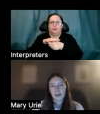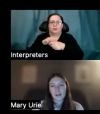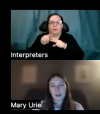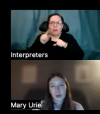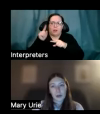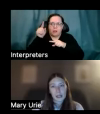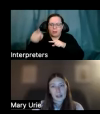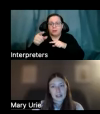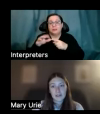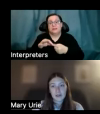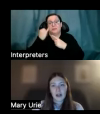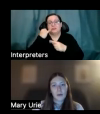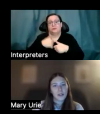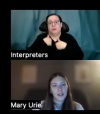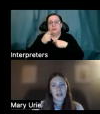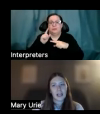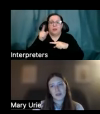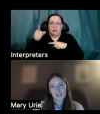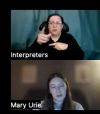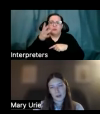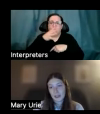you live in rural areas of Utah where you're not able to commute